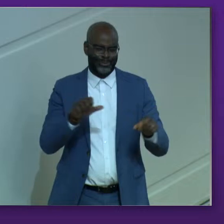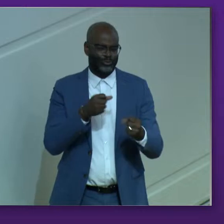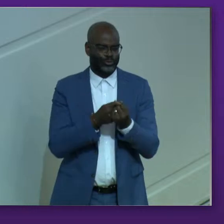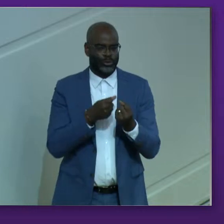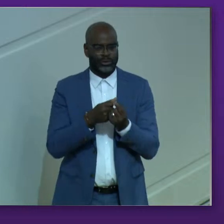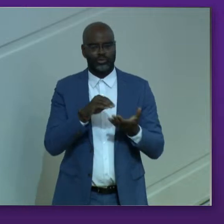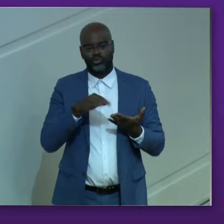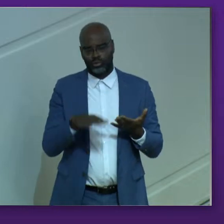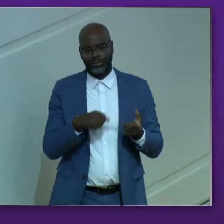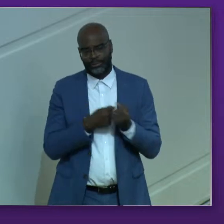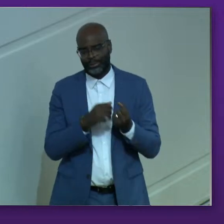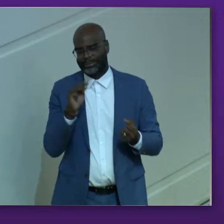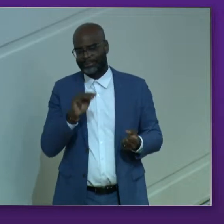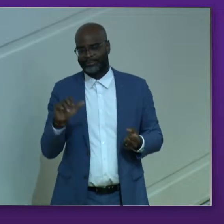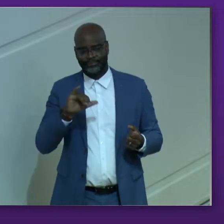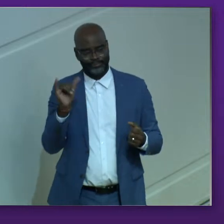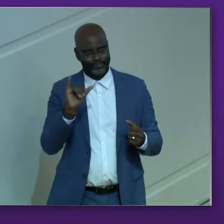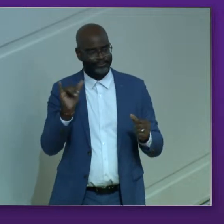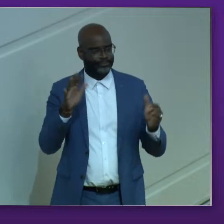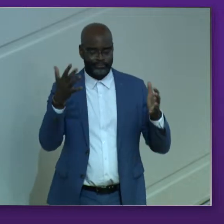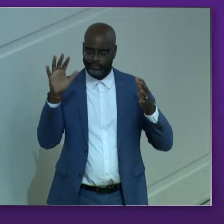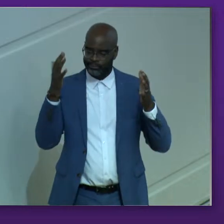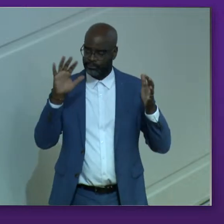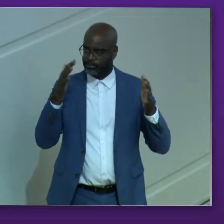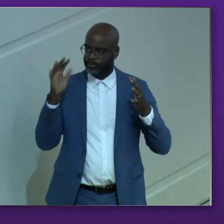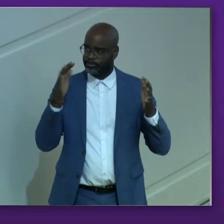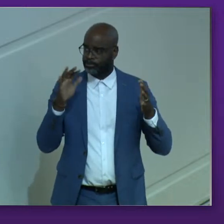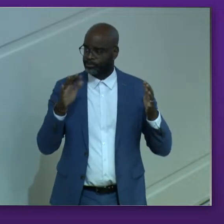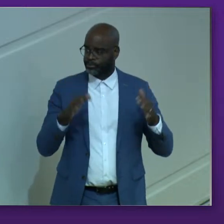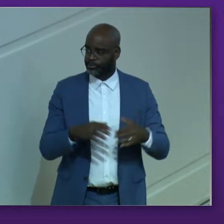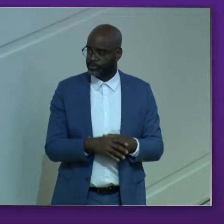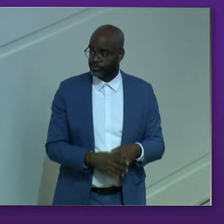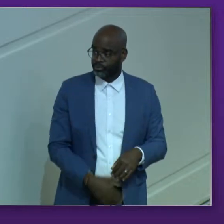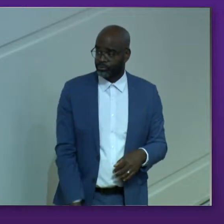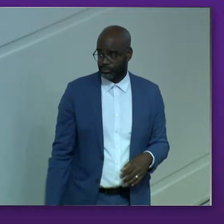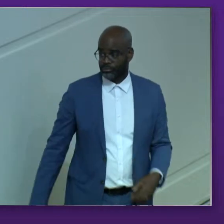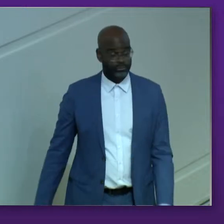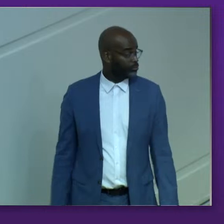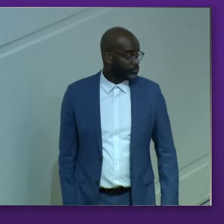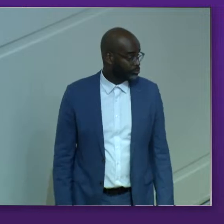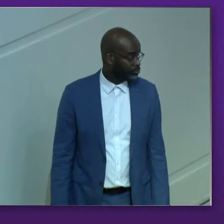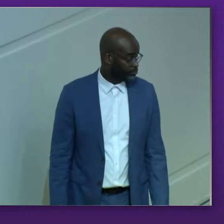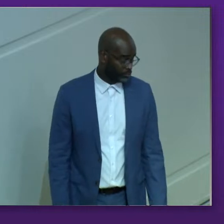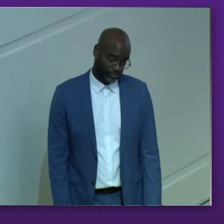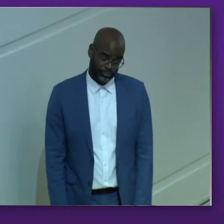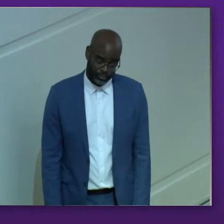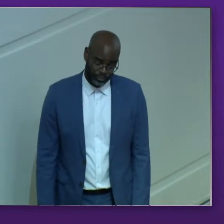LET'S GIVE ALL OF OUR STAFF AROUND OF APPLAUSE THANK YOU ALL FOR YOUR OUTSTANDING WORK